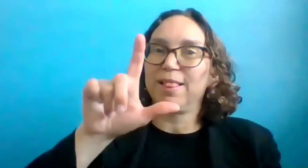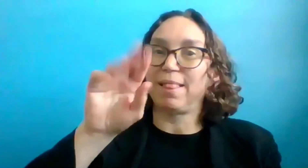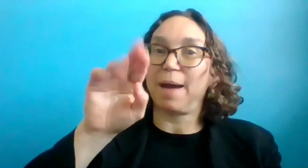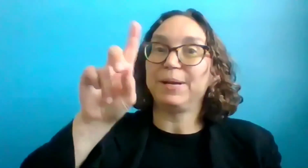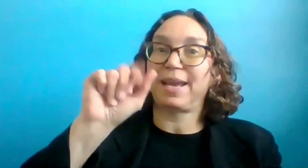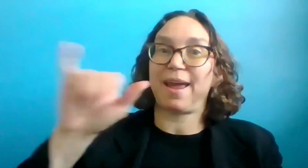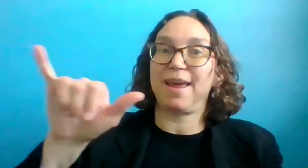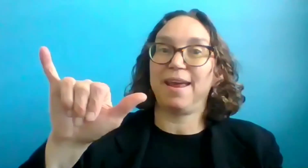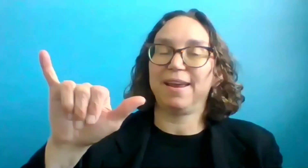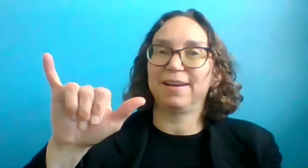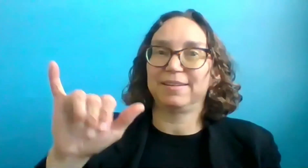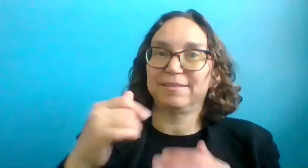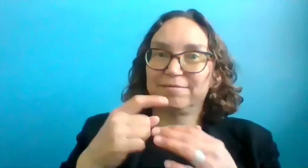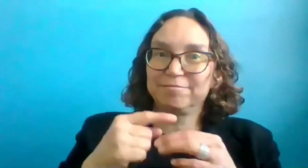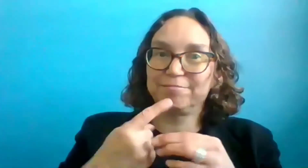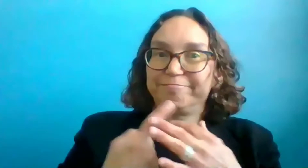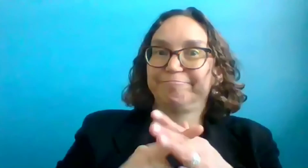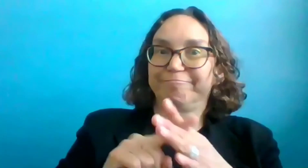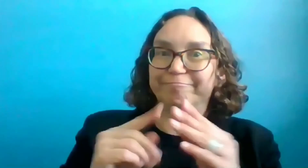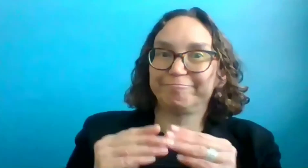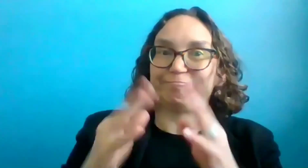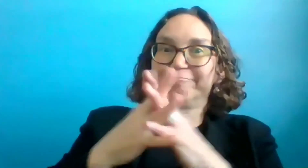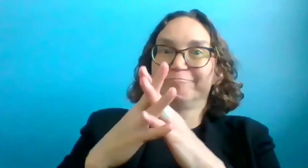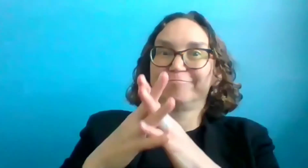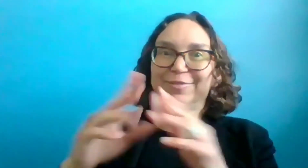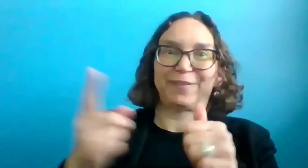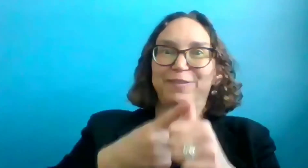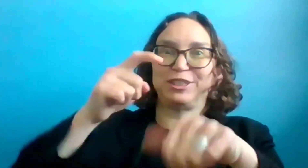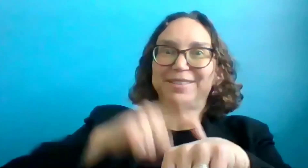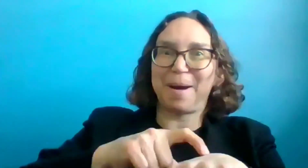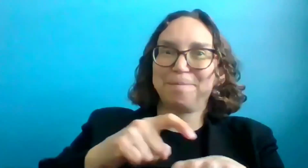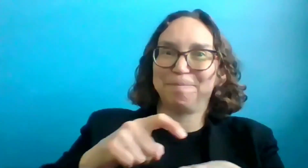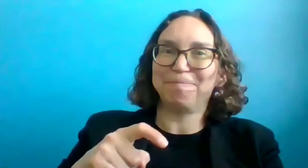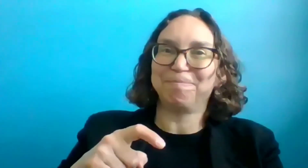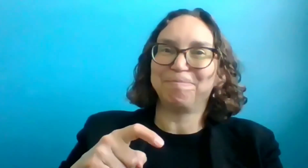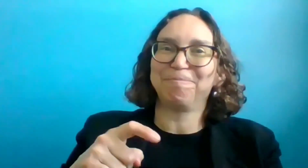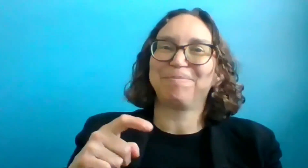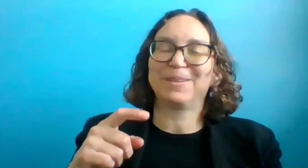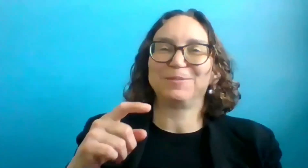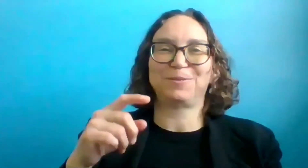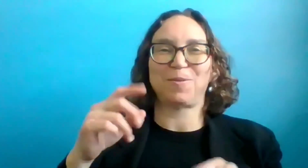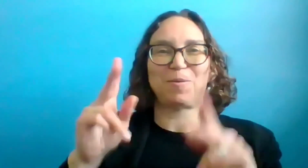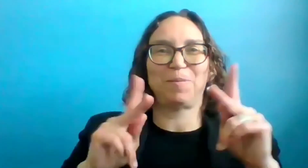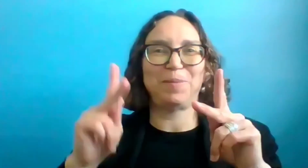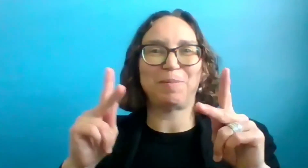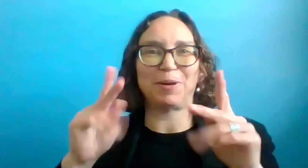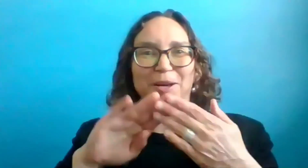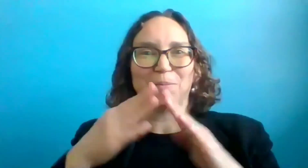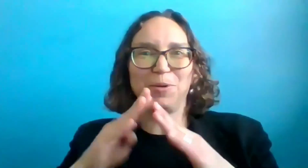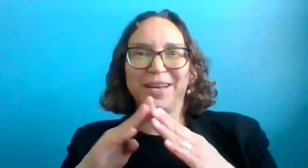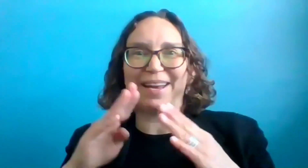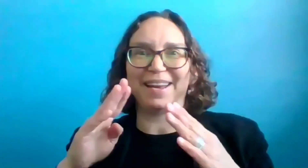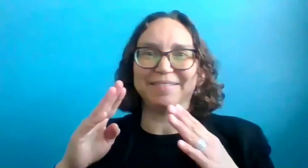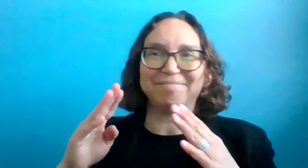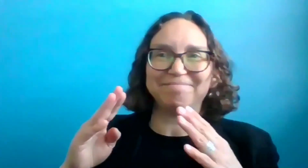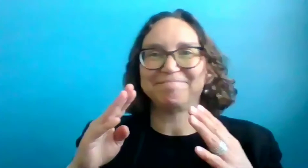During that time, we also established Lobby Day, and that was truly the first time that had happened for deaf